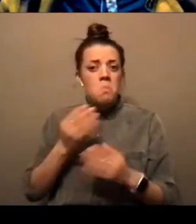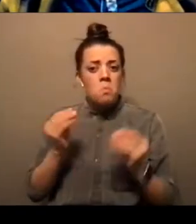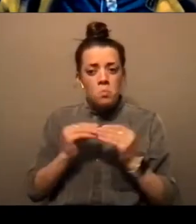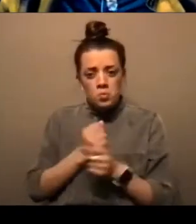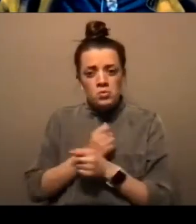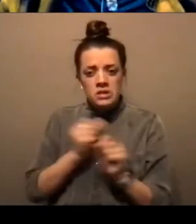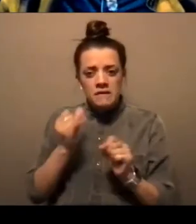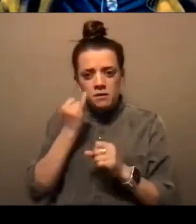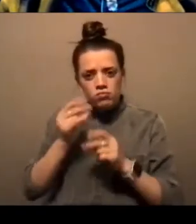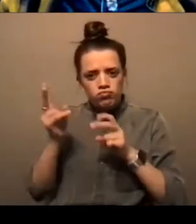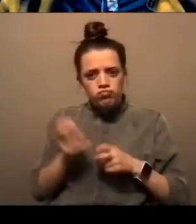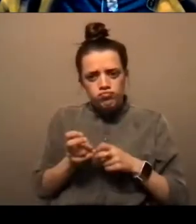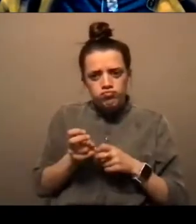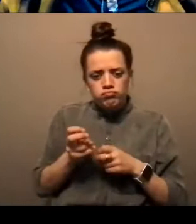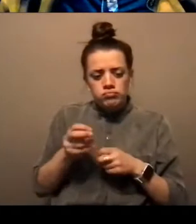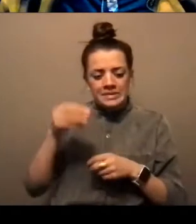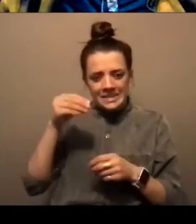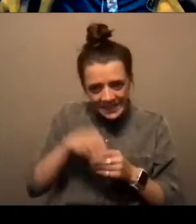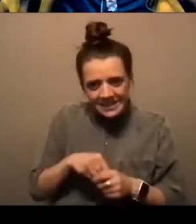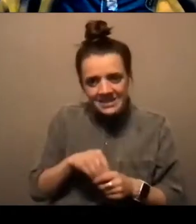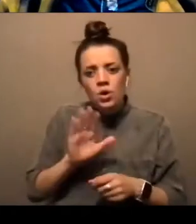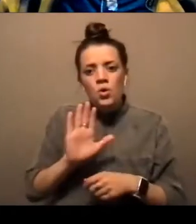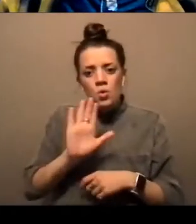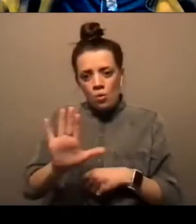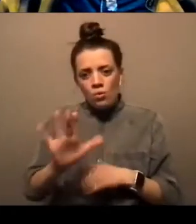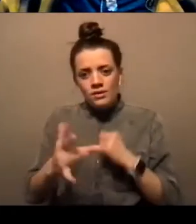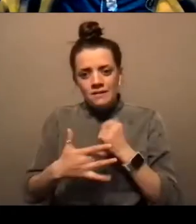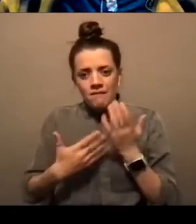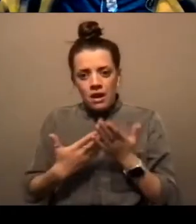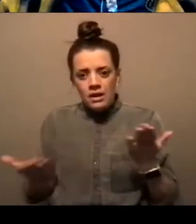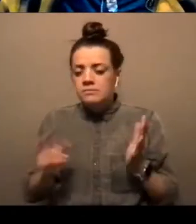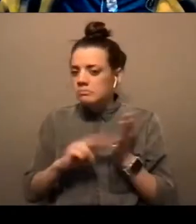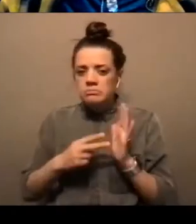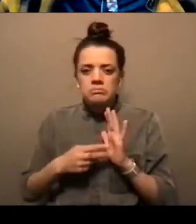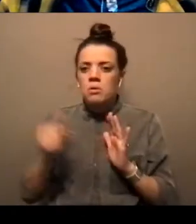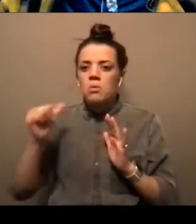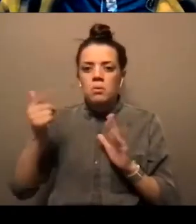because that way, somebody can't get that data